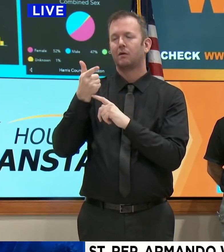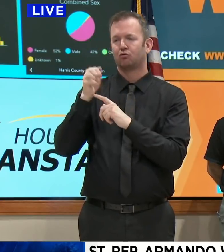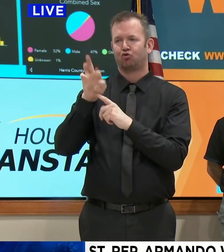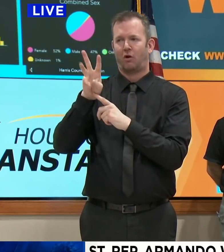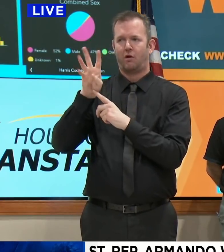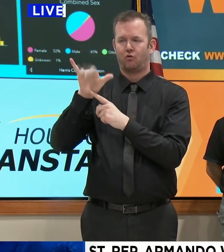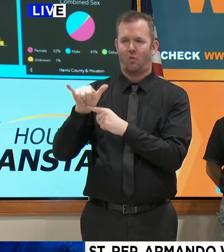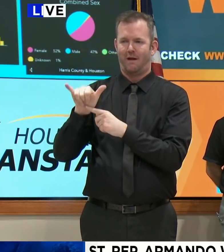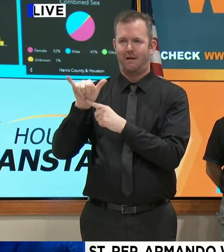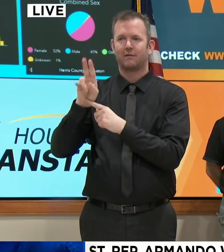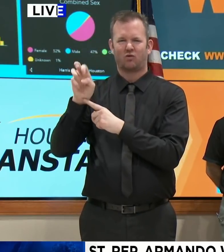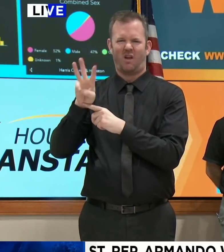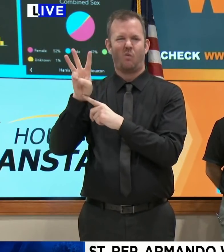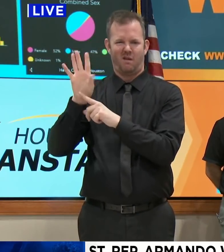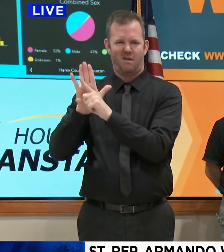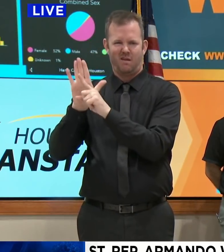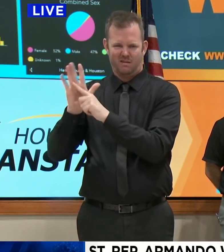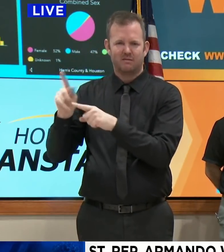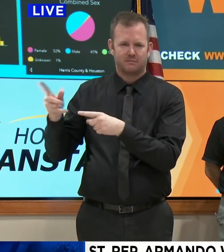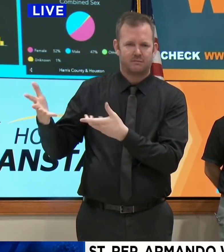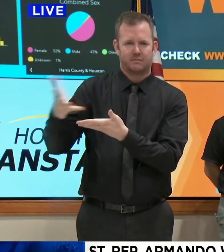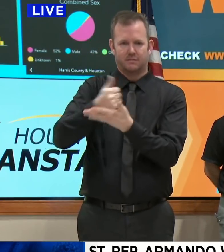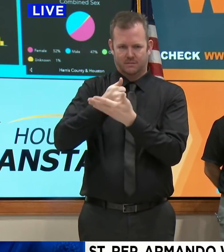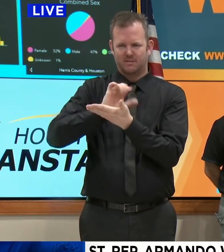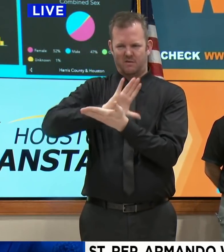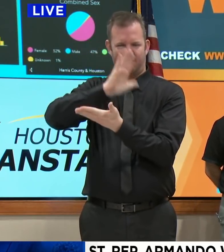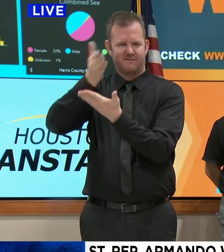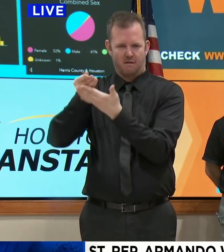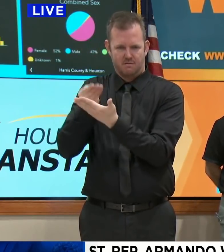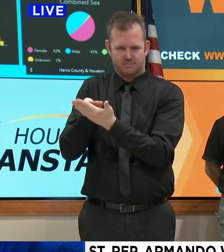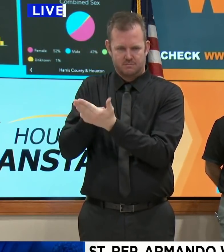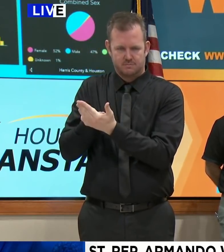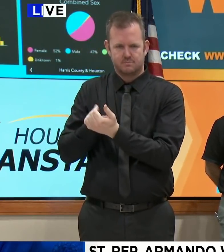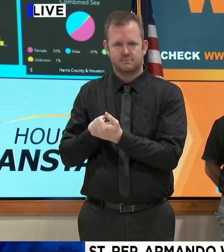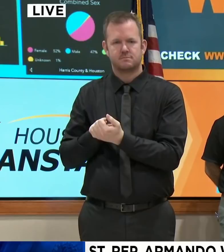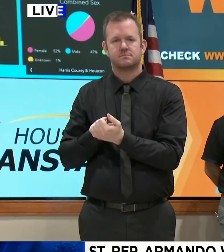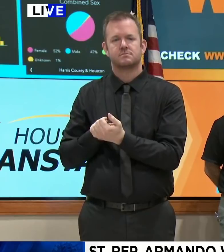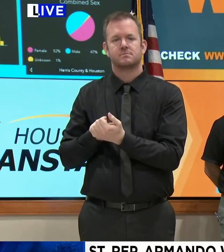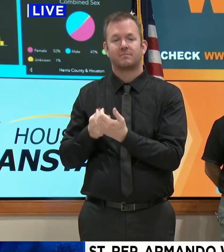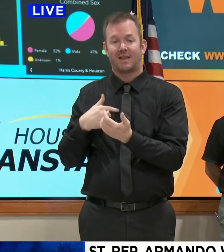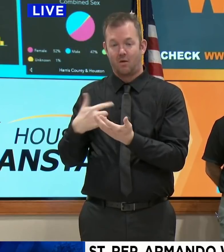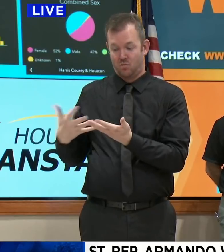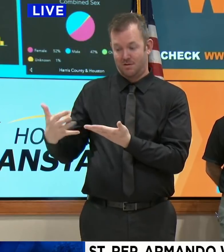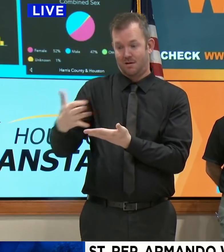Cisse 2 funds for very basic needs both of us for example needs both of us for example endorsed the endorsed the greater Houston COVID-19 greater Houston COVID-19 recovery fund that was